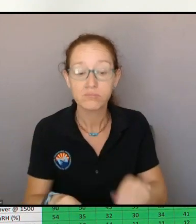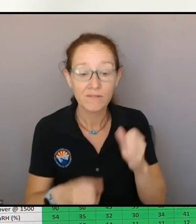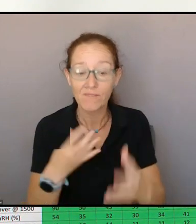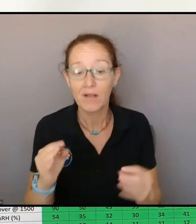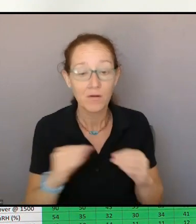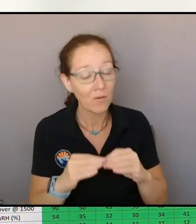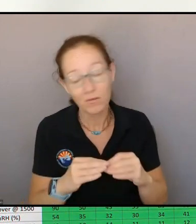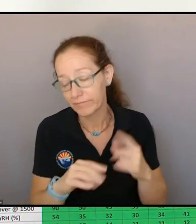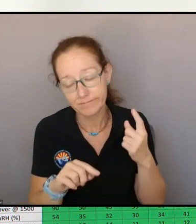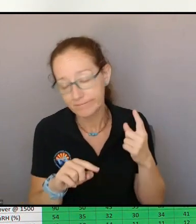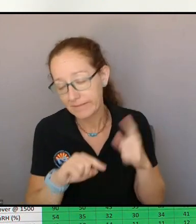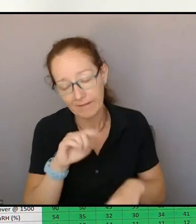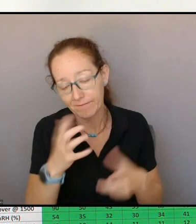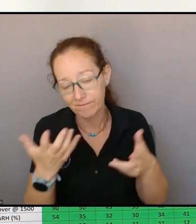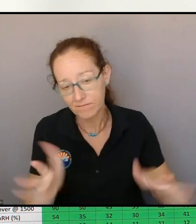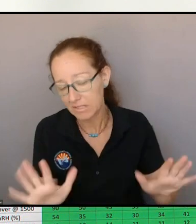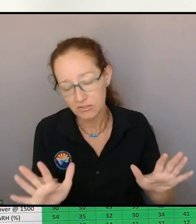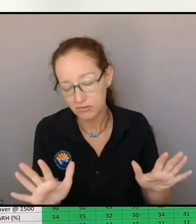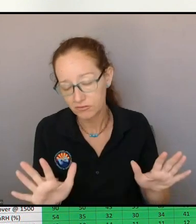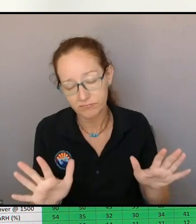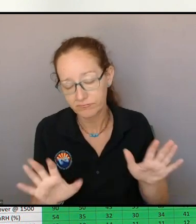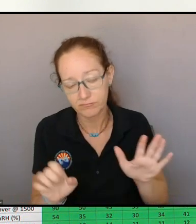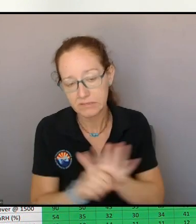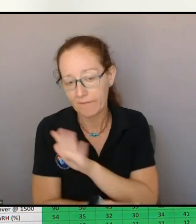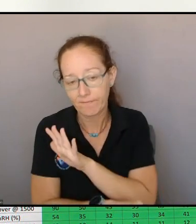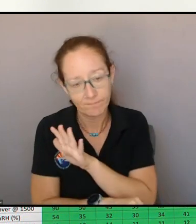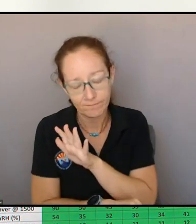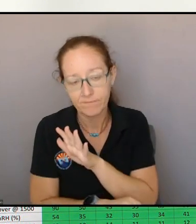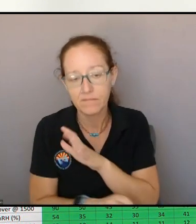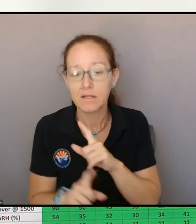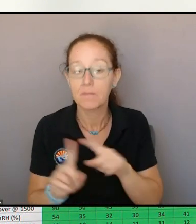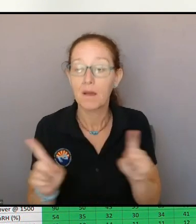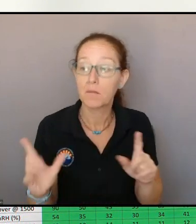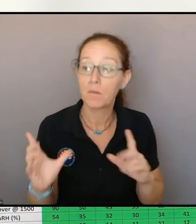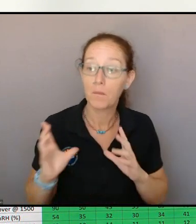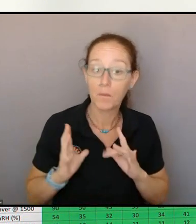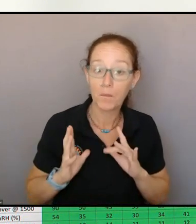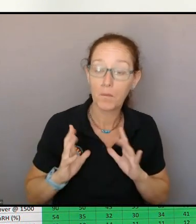far on the incident we've had fairly consistent long duration